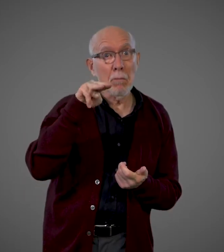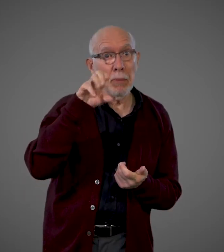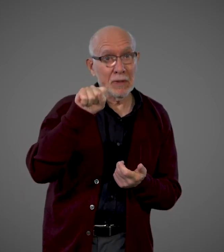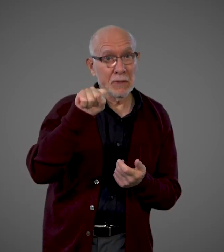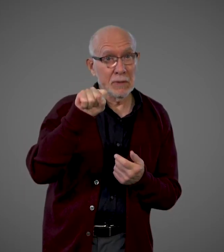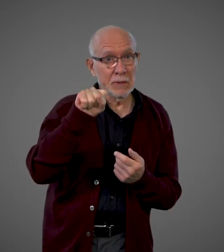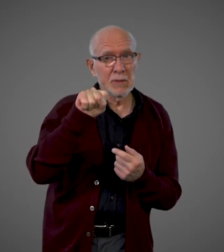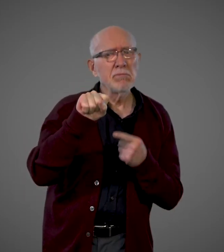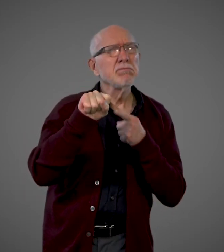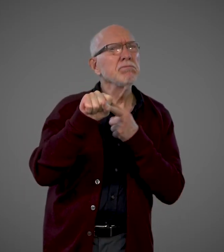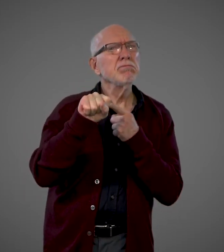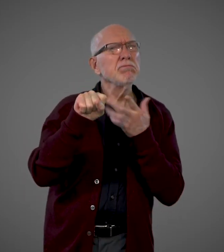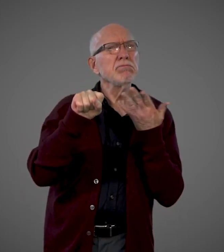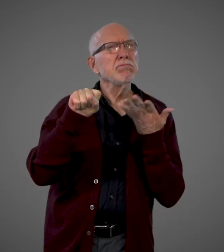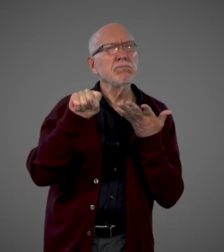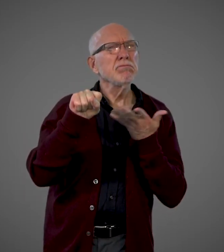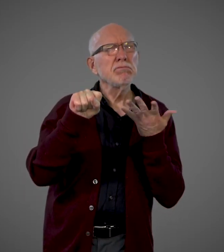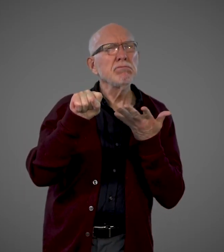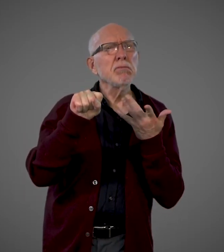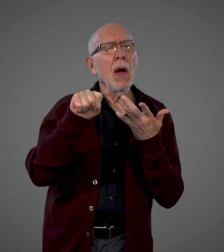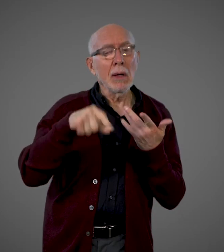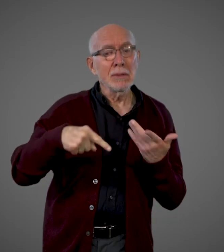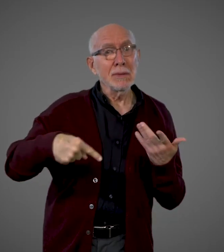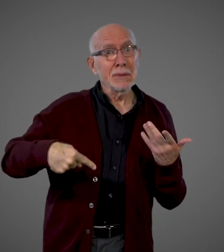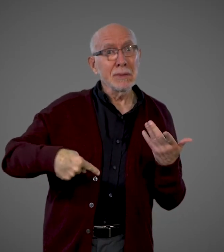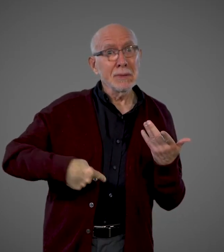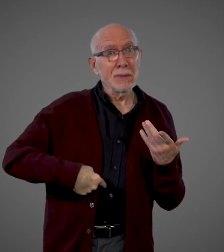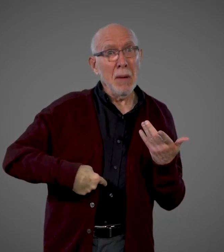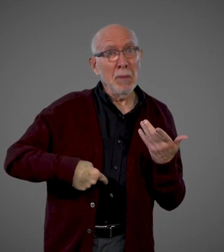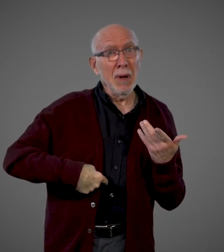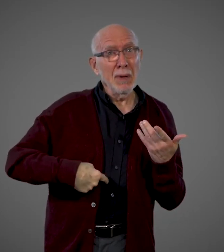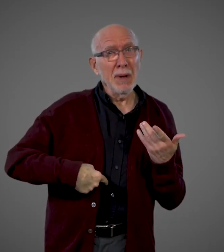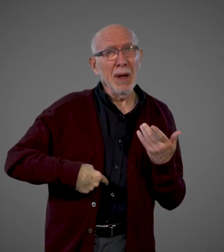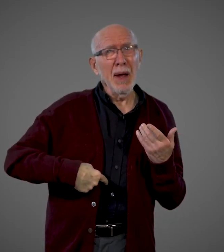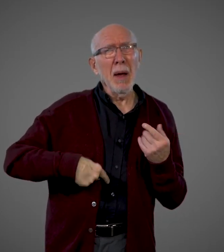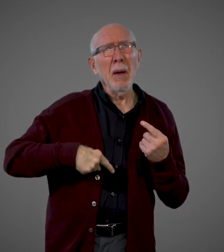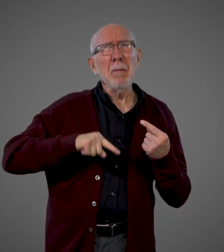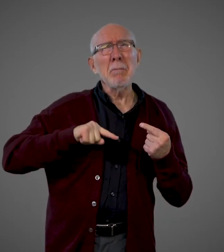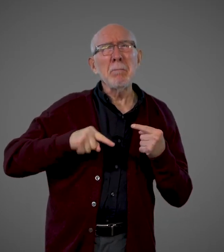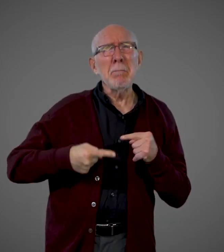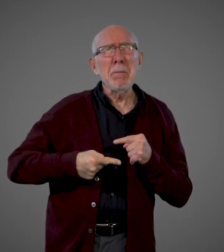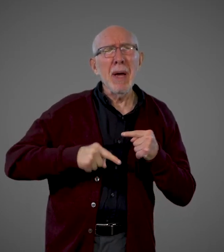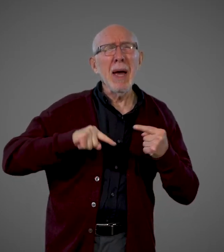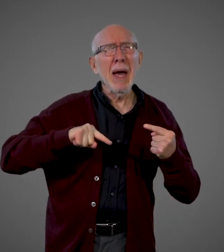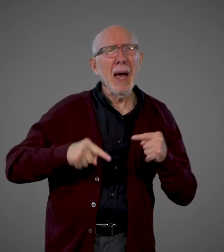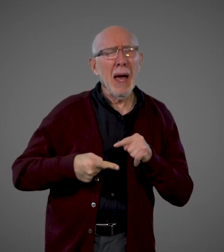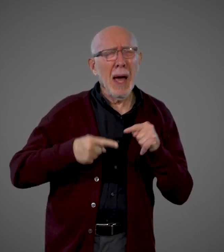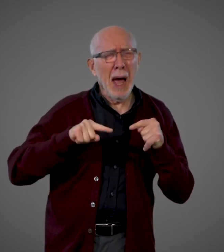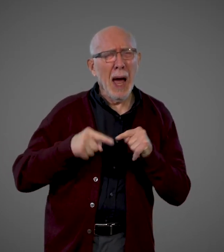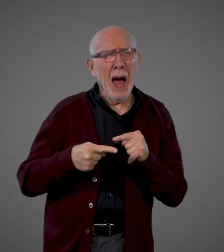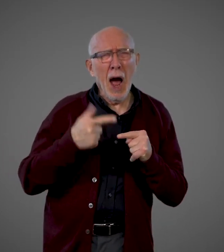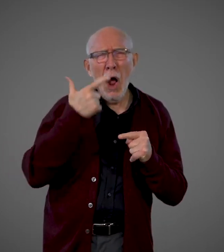Symptoms are things that you can feel when having